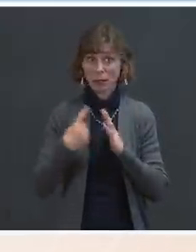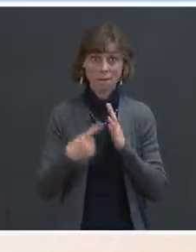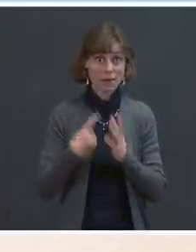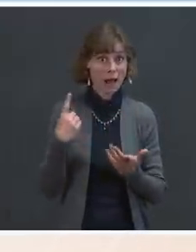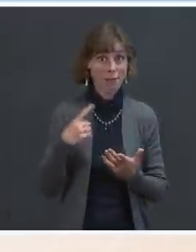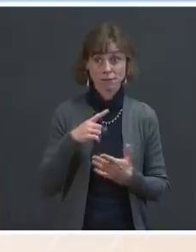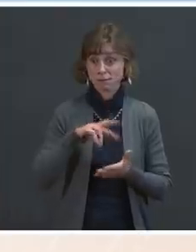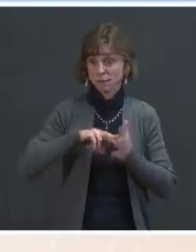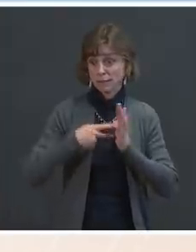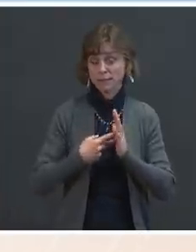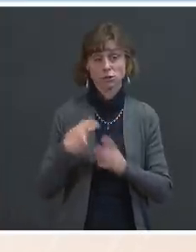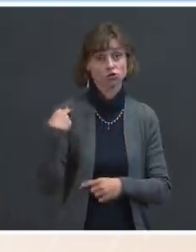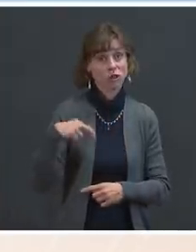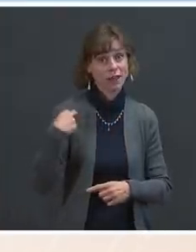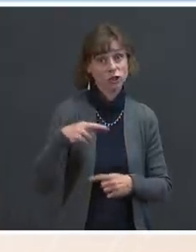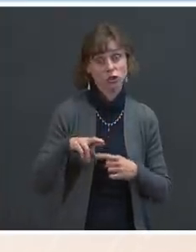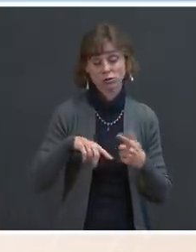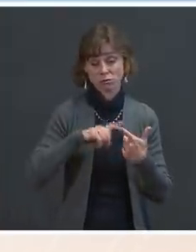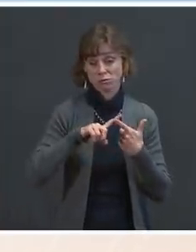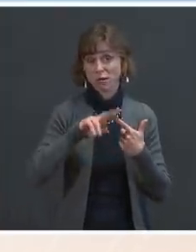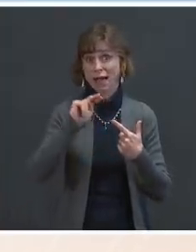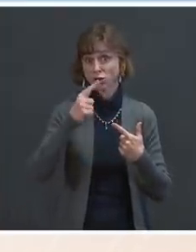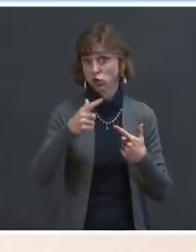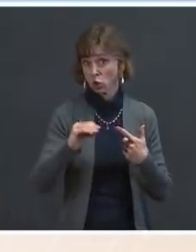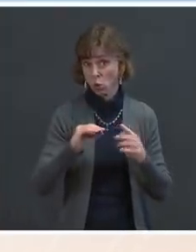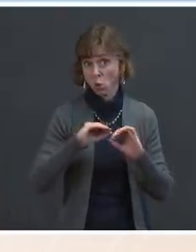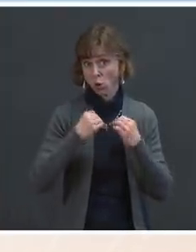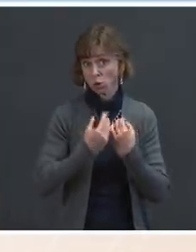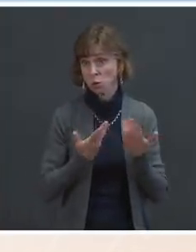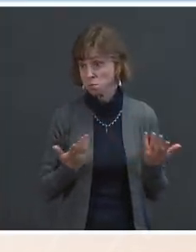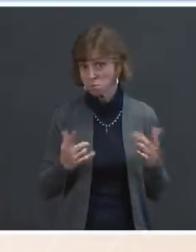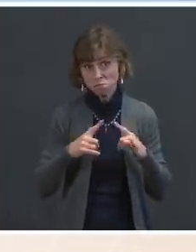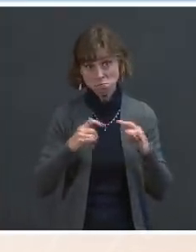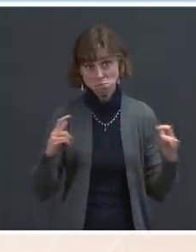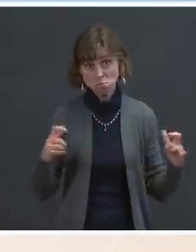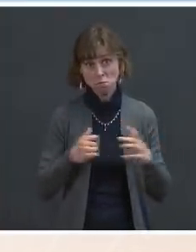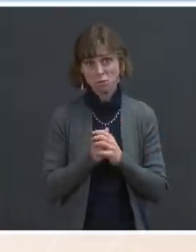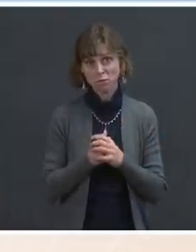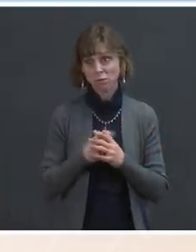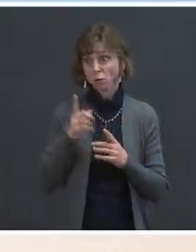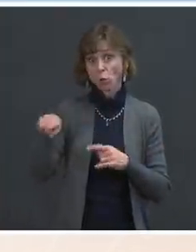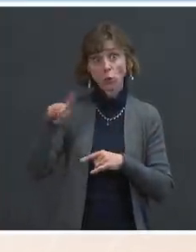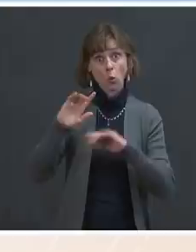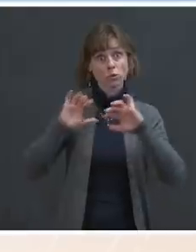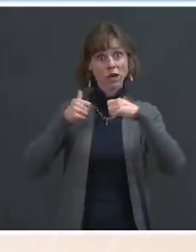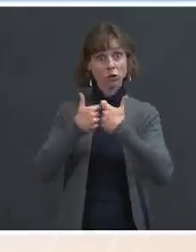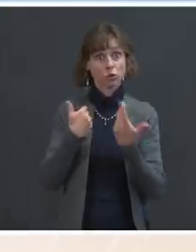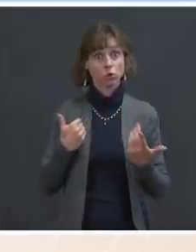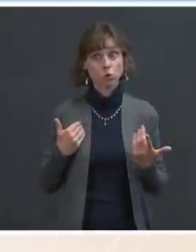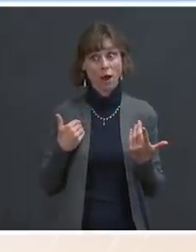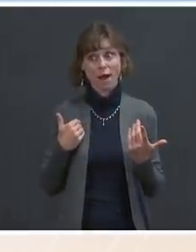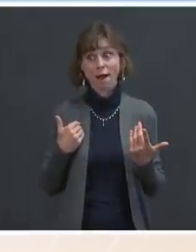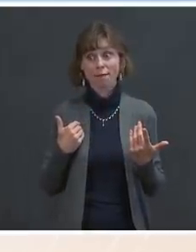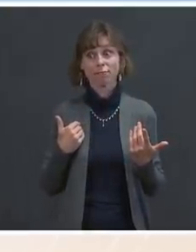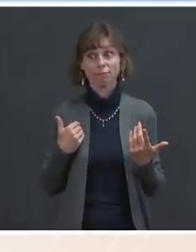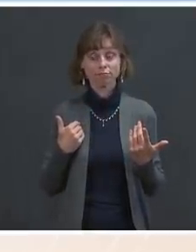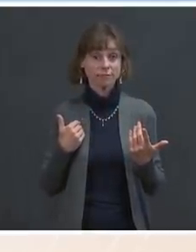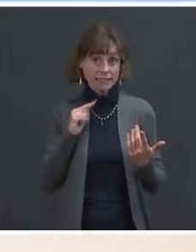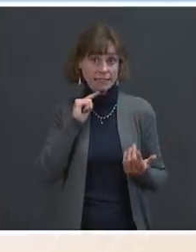NGOs, with -- et cetera. It's a challenge in countries that have confronted serious corruption risks.